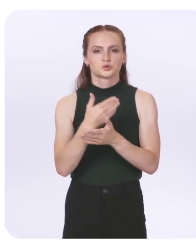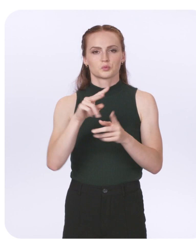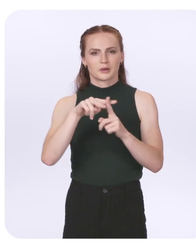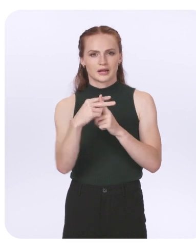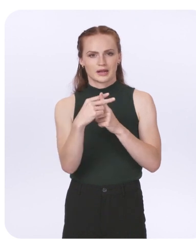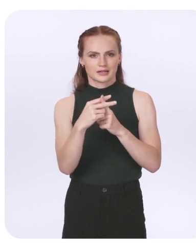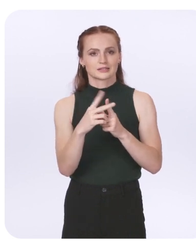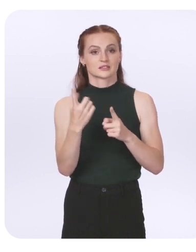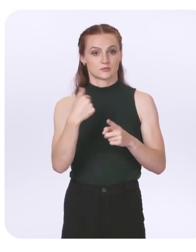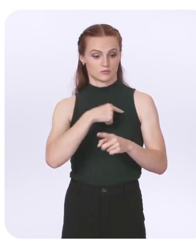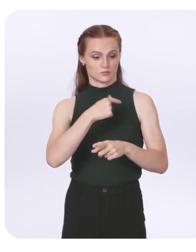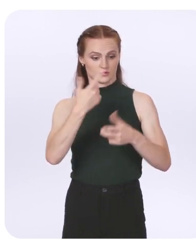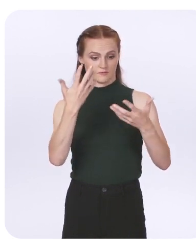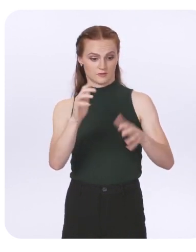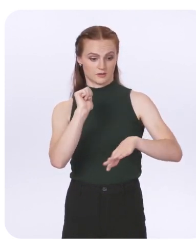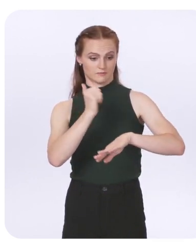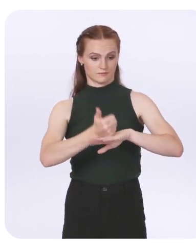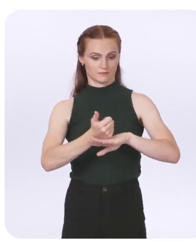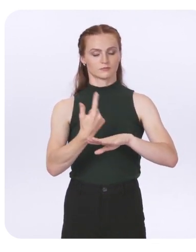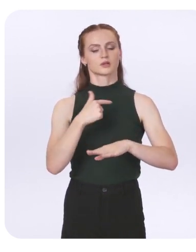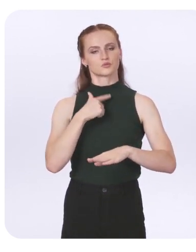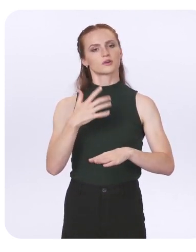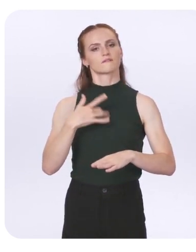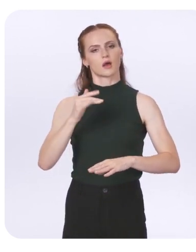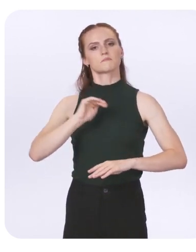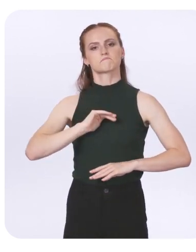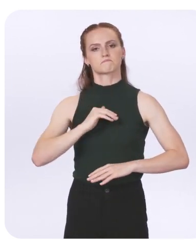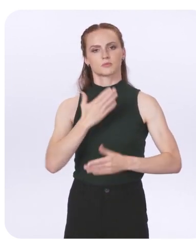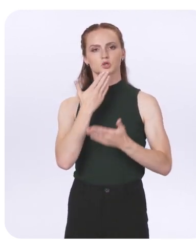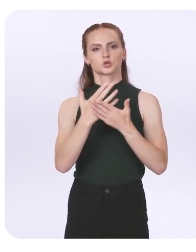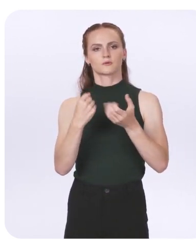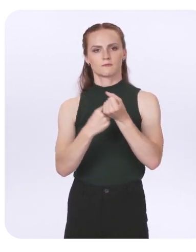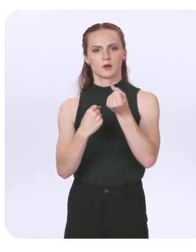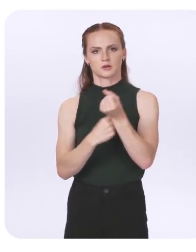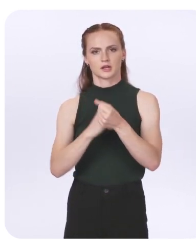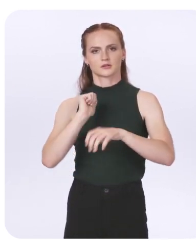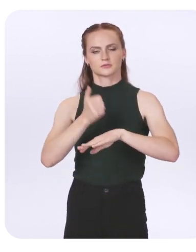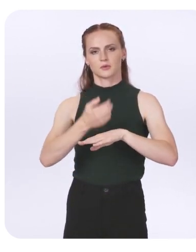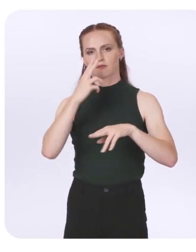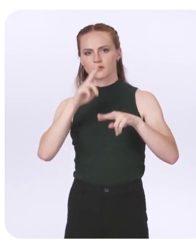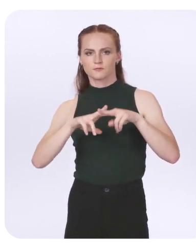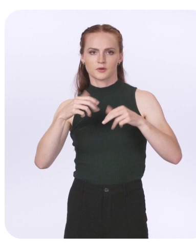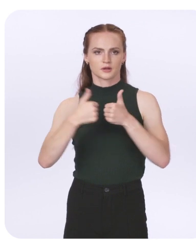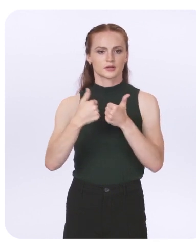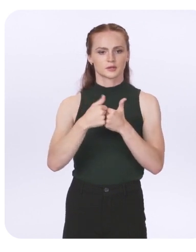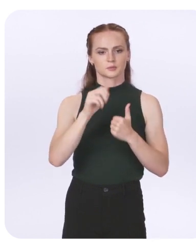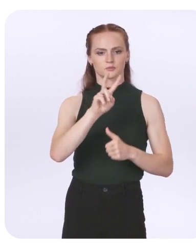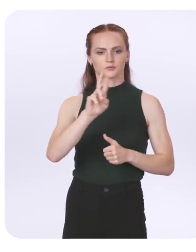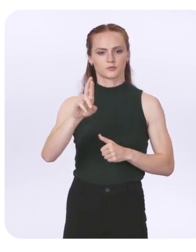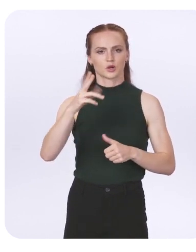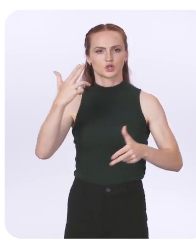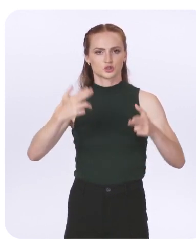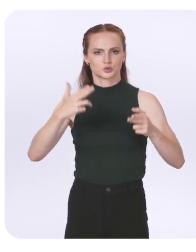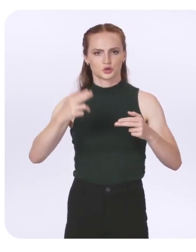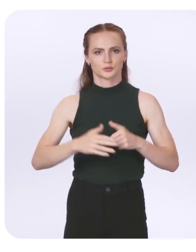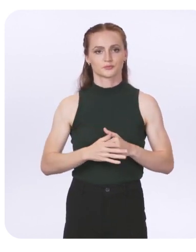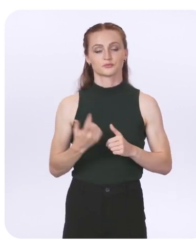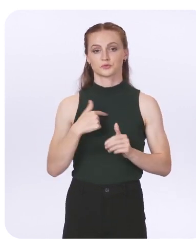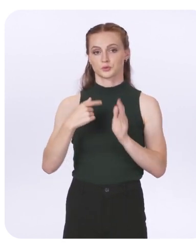we had a foundation to build a fun tactical VR run. We showed our prototype to our friends at Meta and they agreed